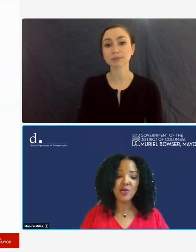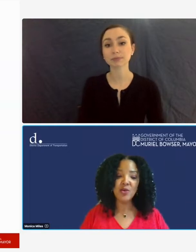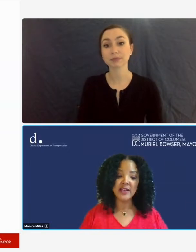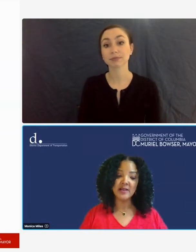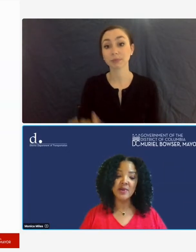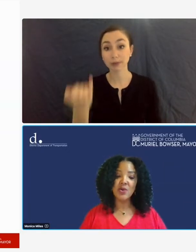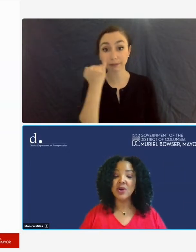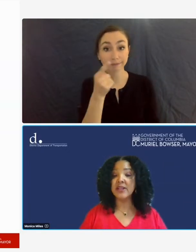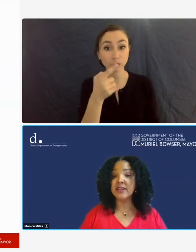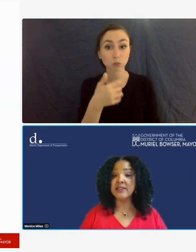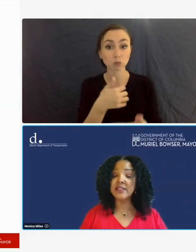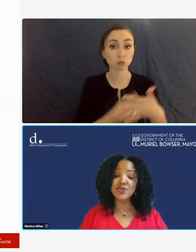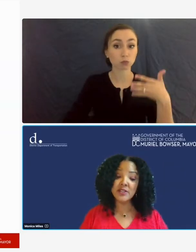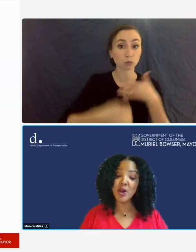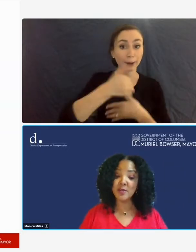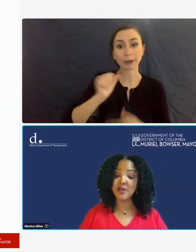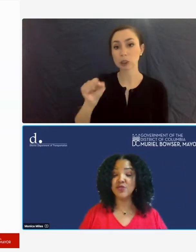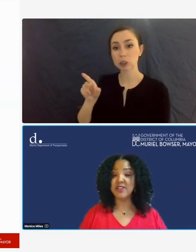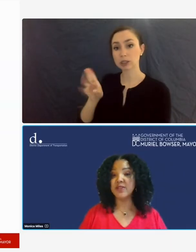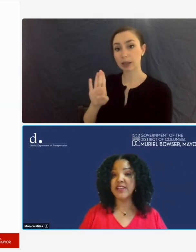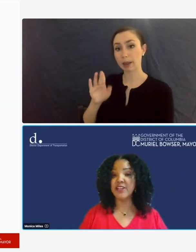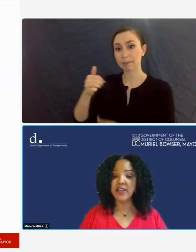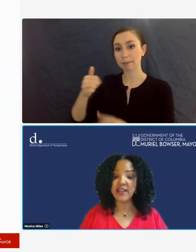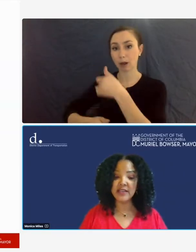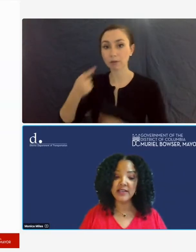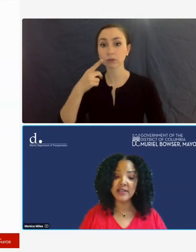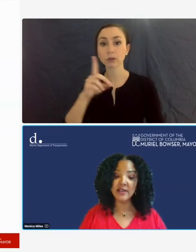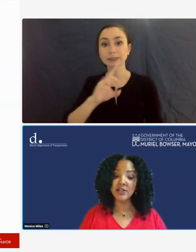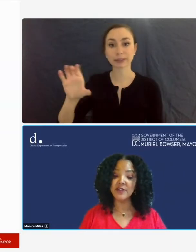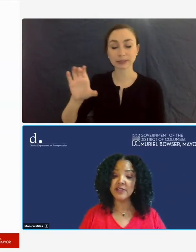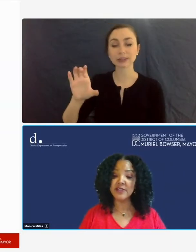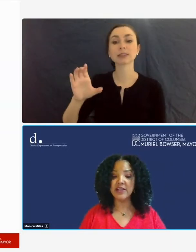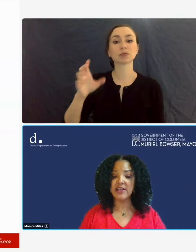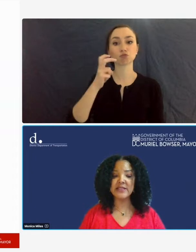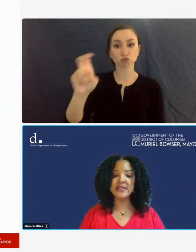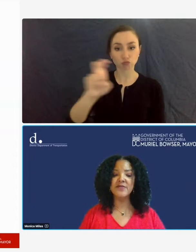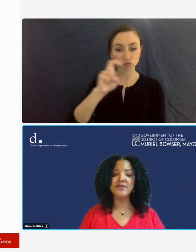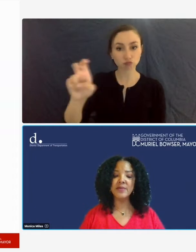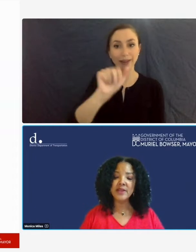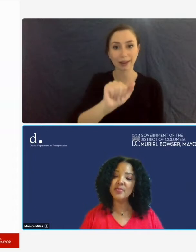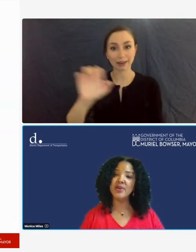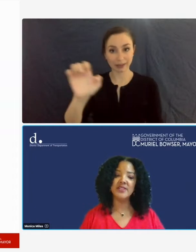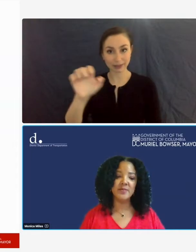sub on a district department of transportation a e services contract it's very important to be